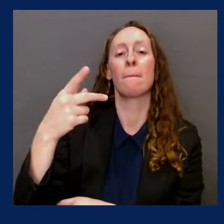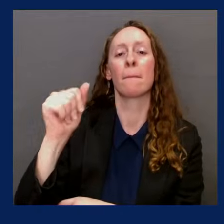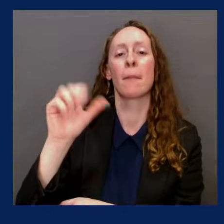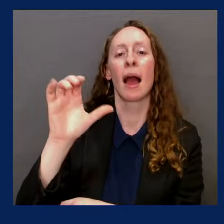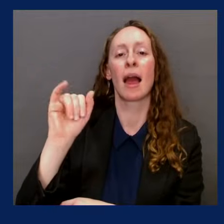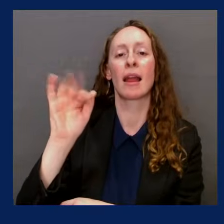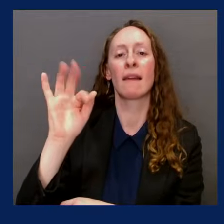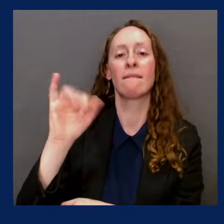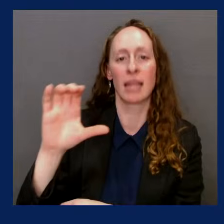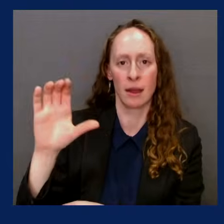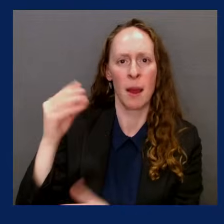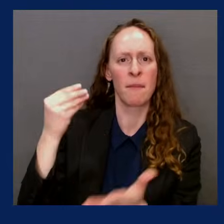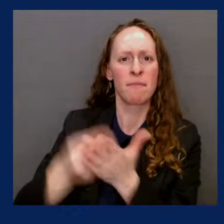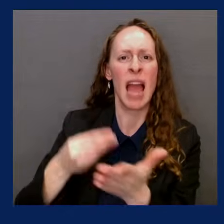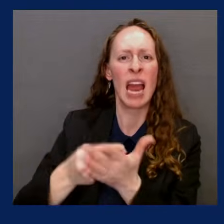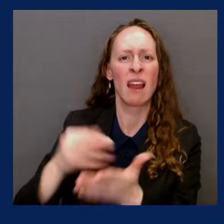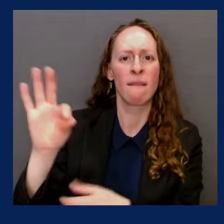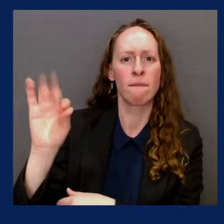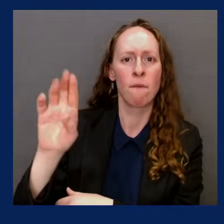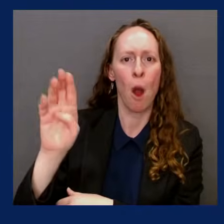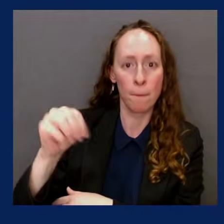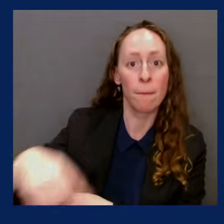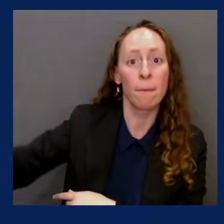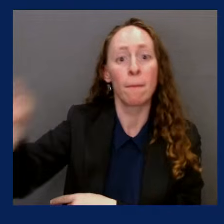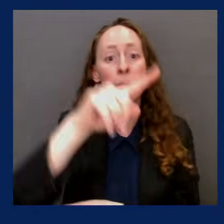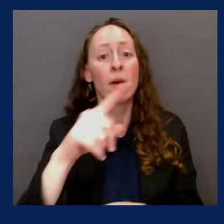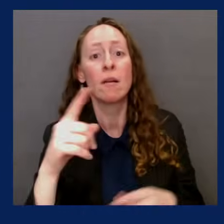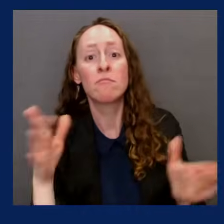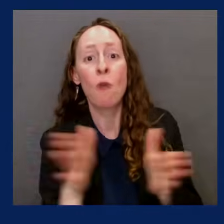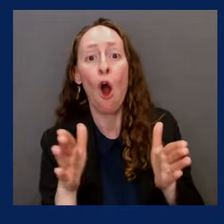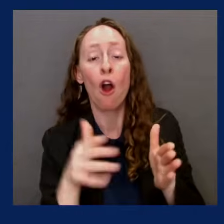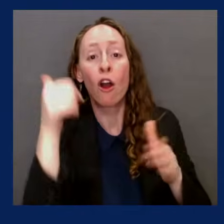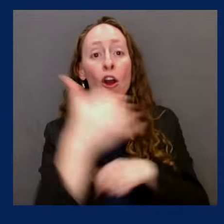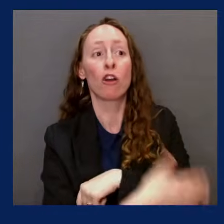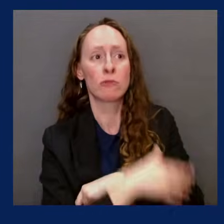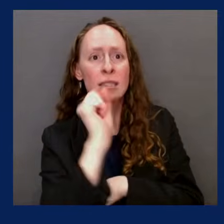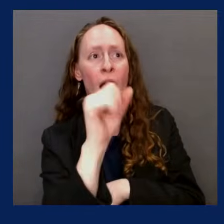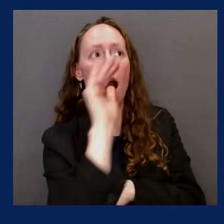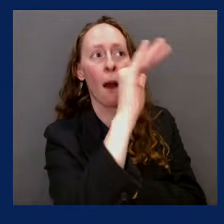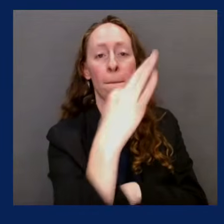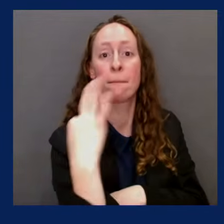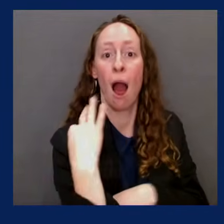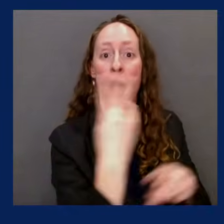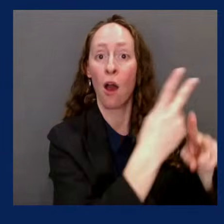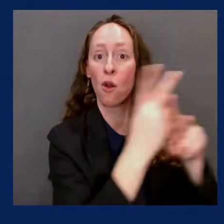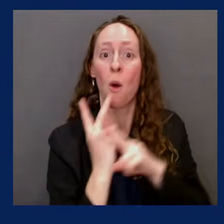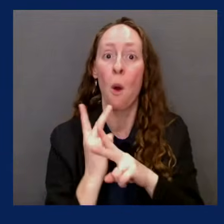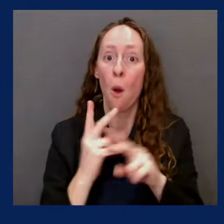Today, we also discussed our joint position opposing Russia's illegal and immoral invasion of Ukraine.